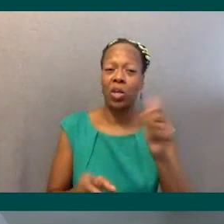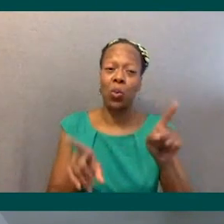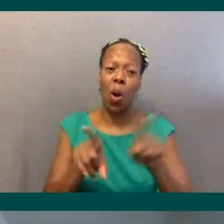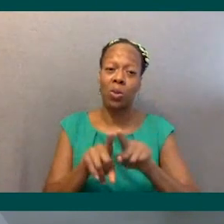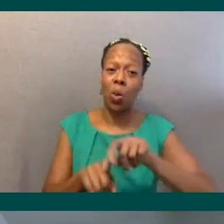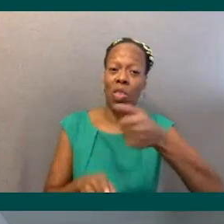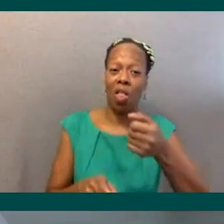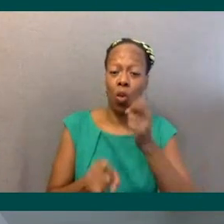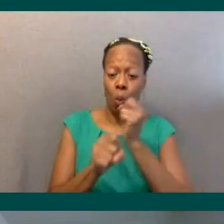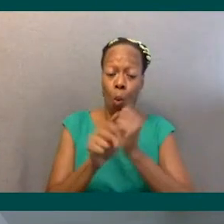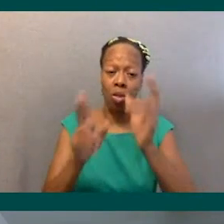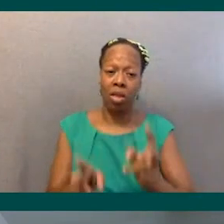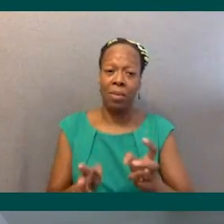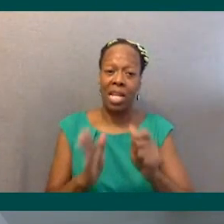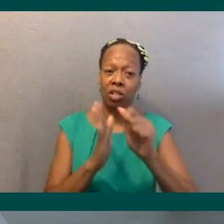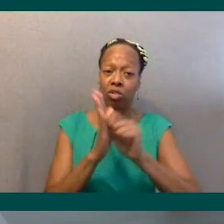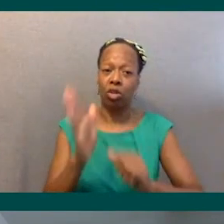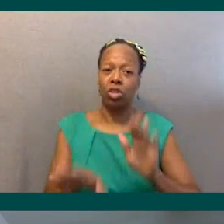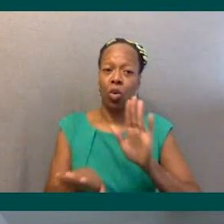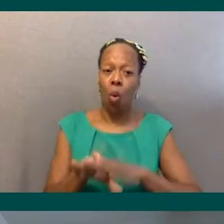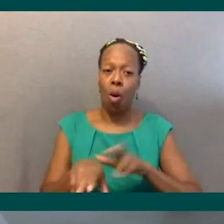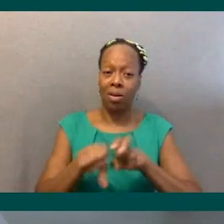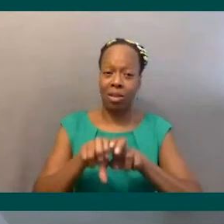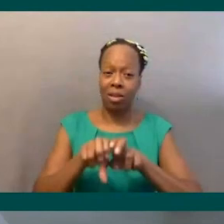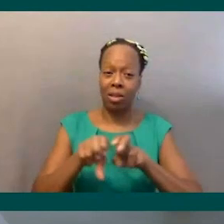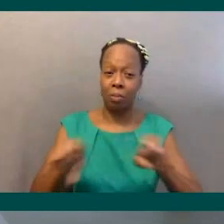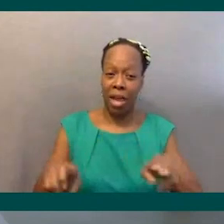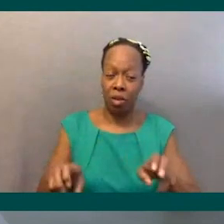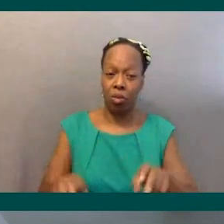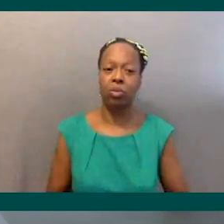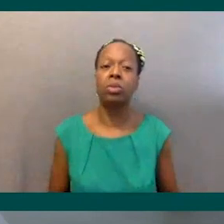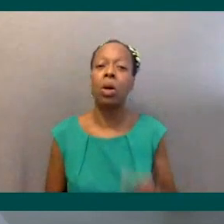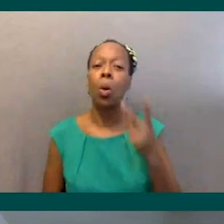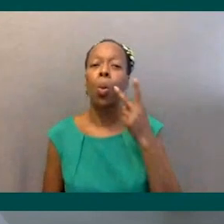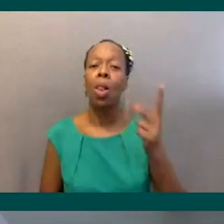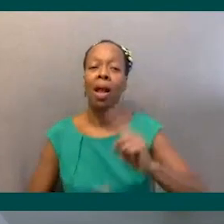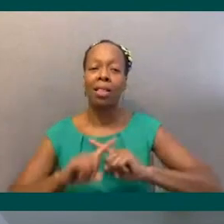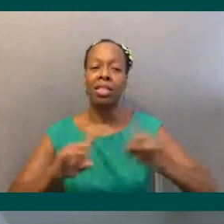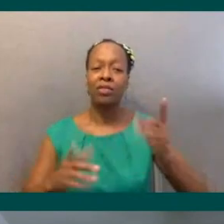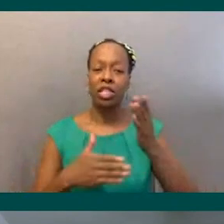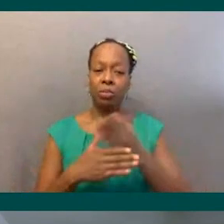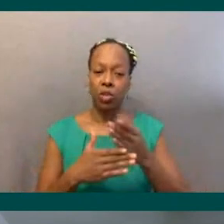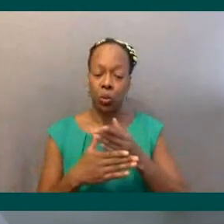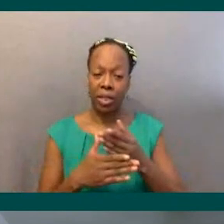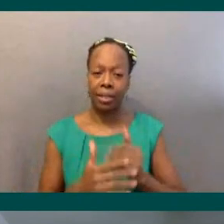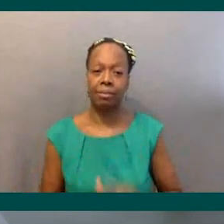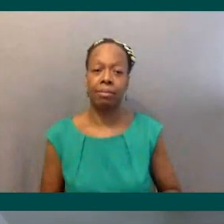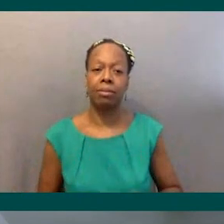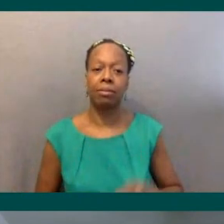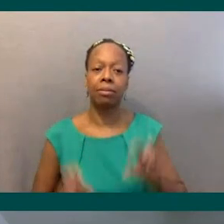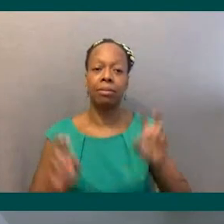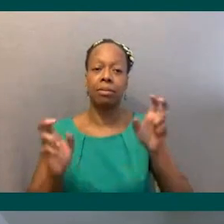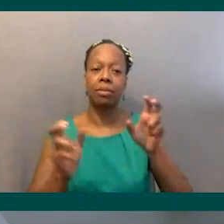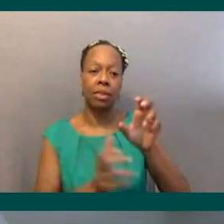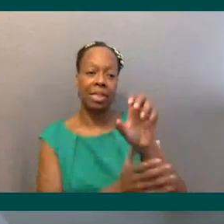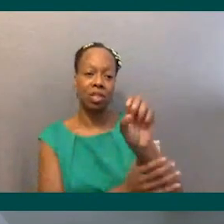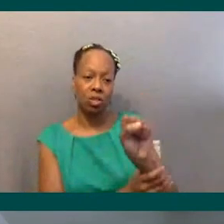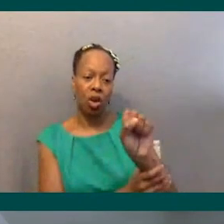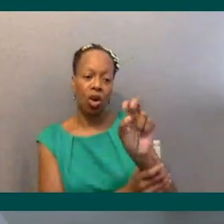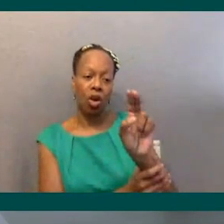So I suppose, to look at this difference between surveillance and what would be considered an intervention. I think this is really important